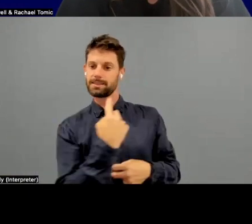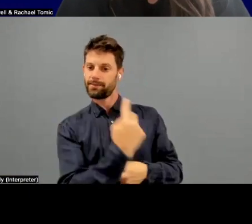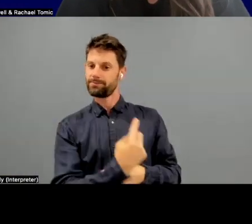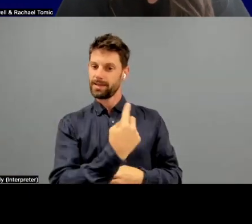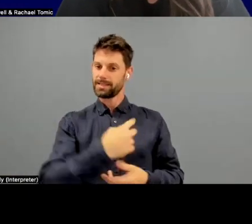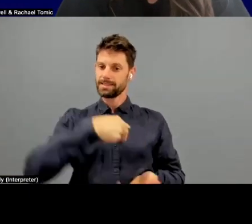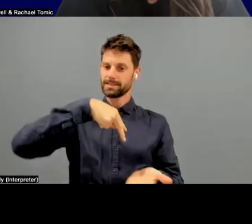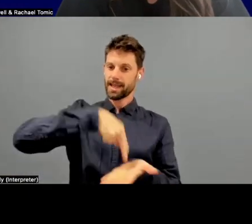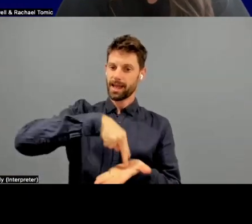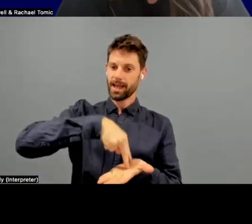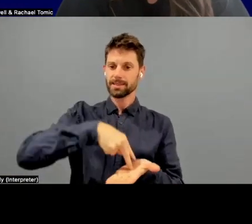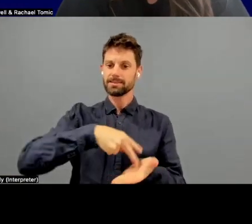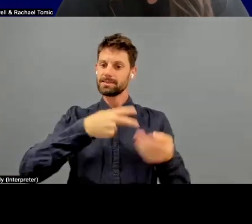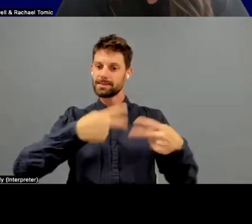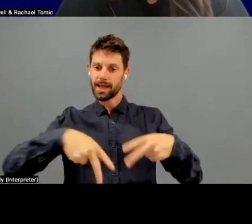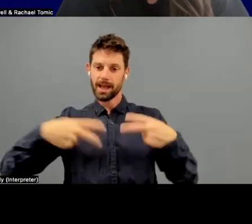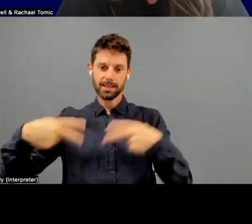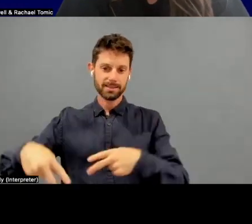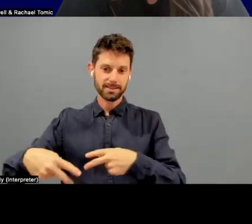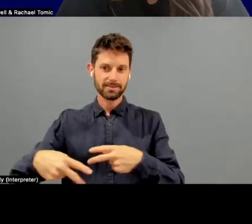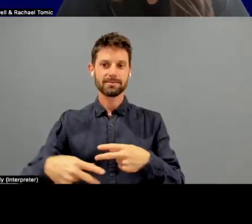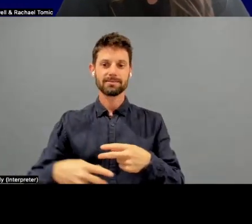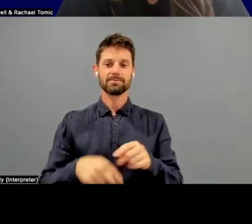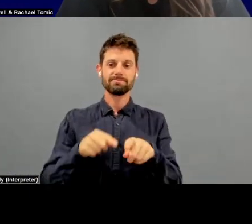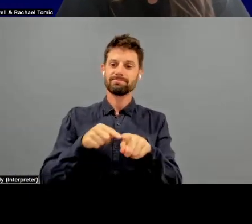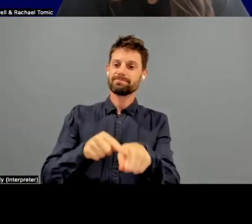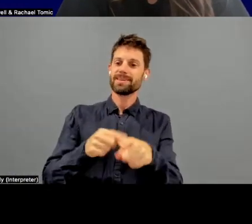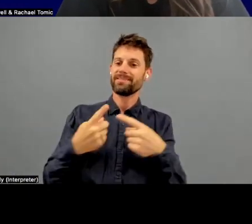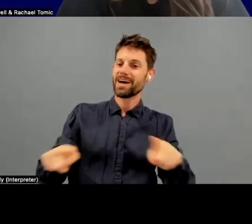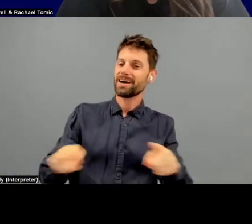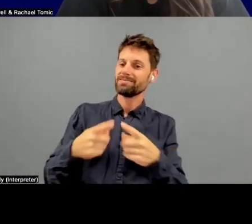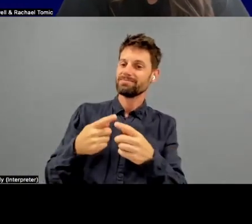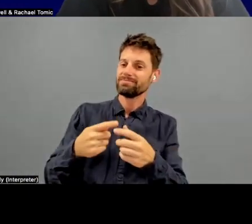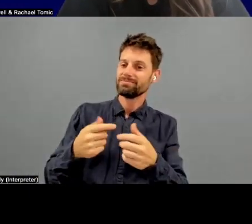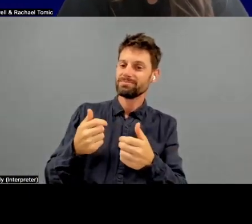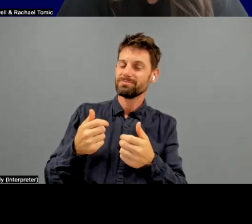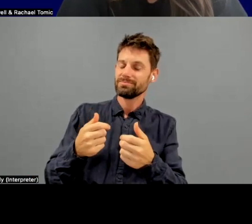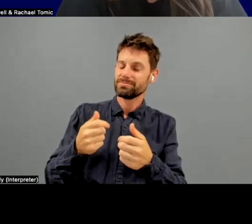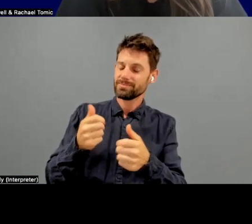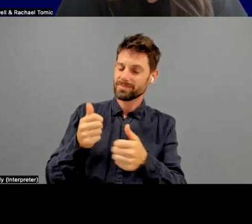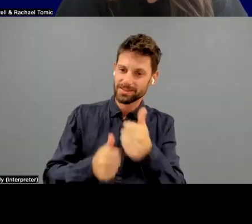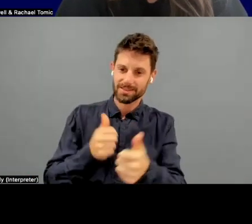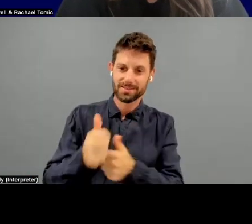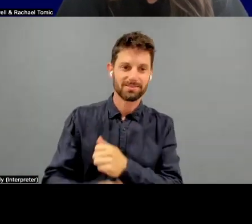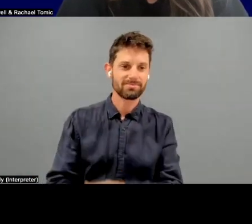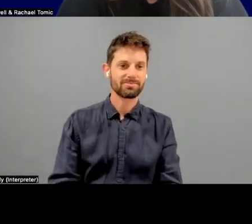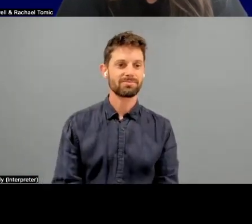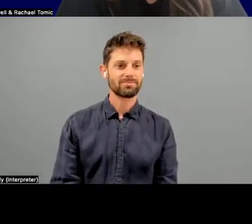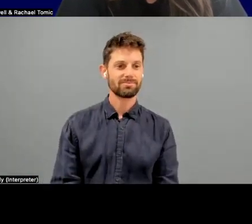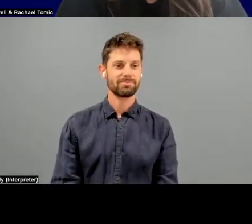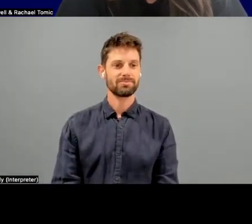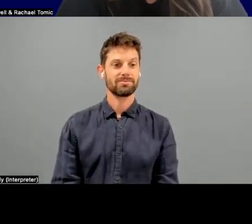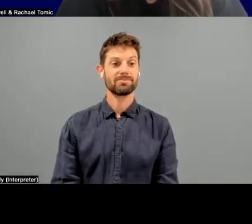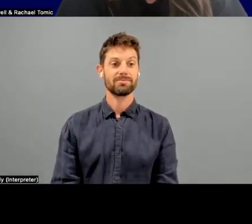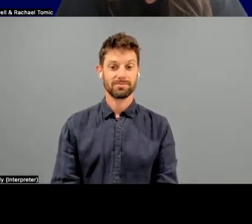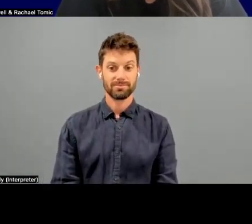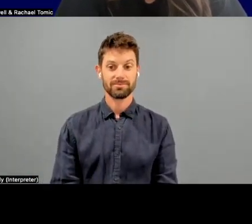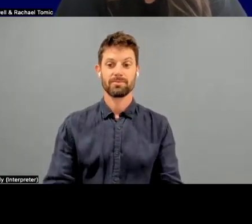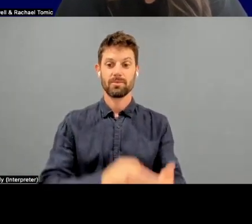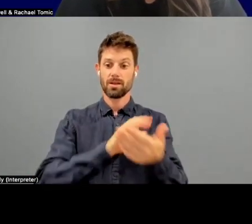and dancing along to her favourite songs. Hydrotherapy. Hannah recently was the lucky,